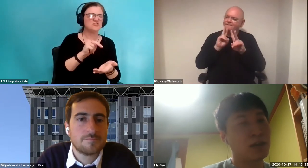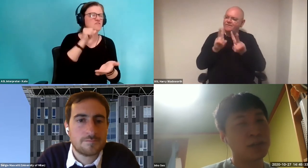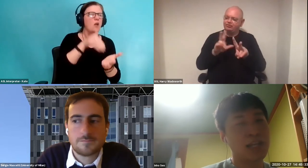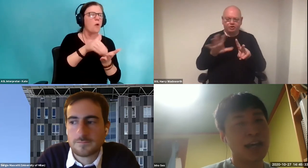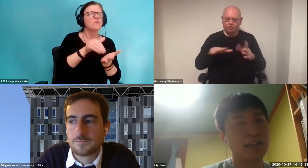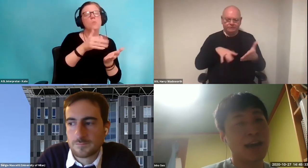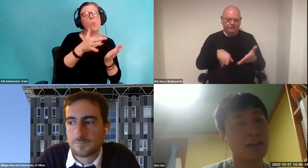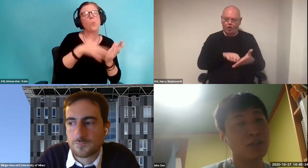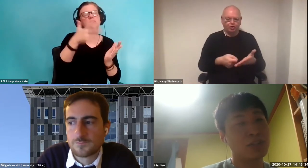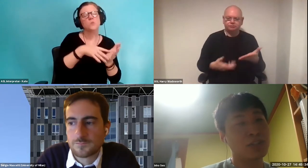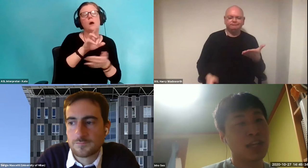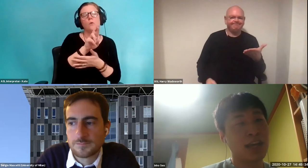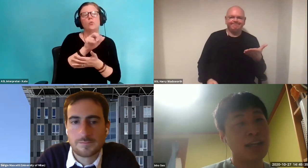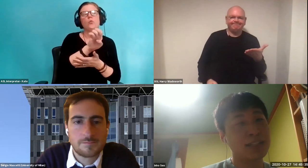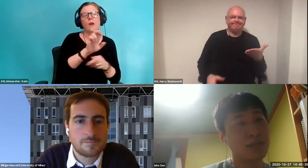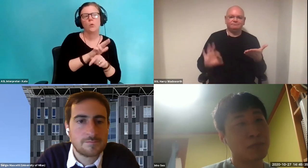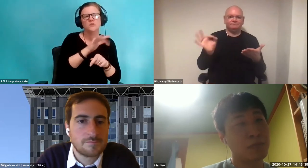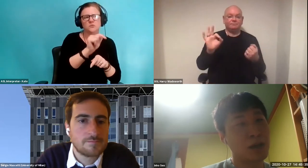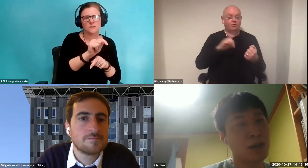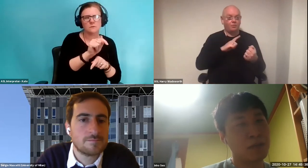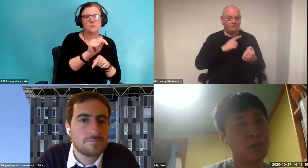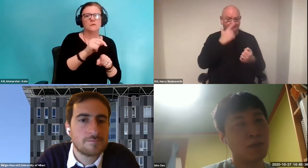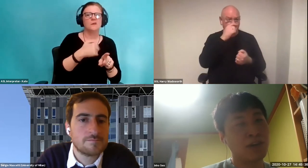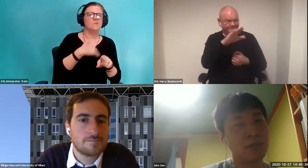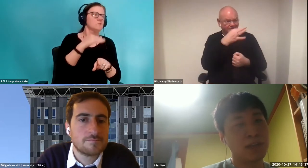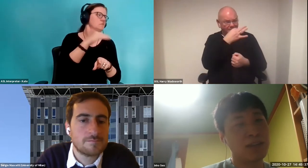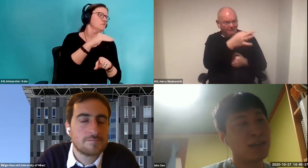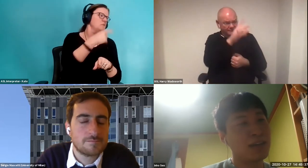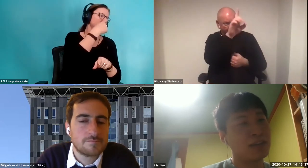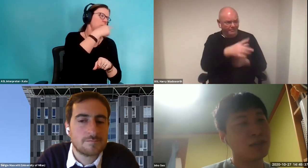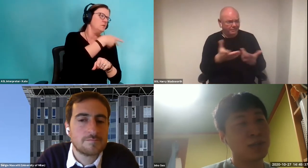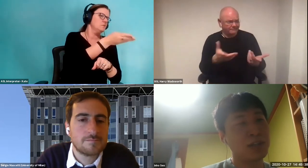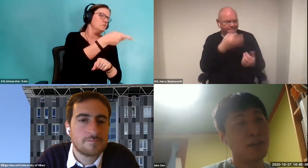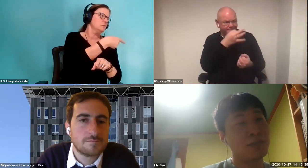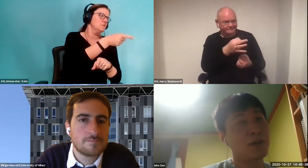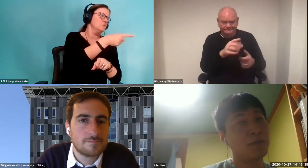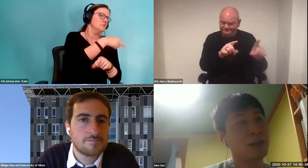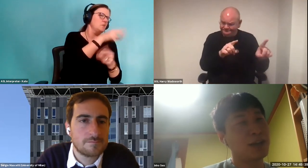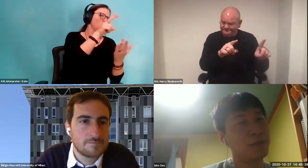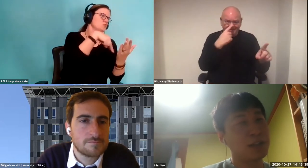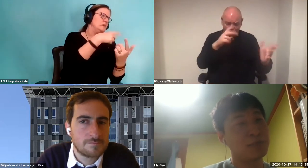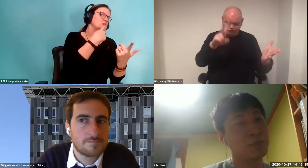because I I could just ask uh people around me and then to read out what what hey what is what